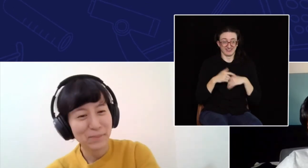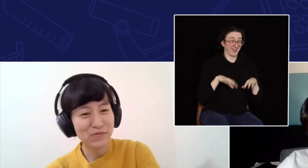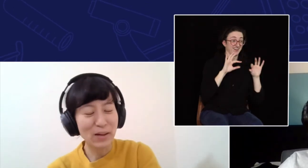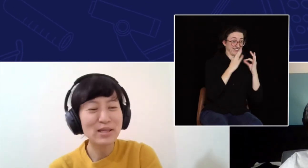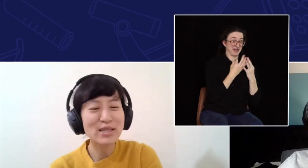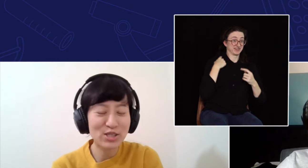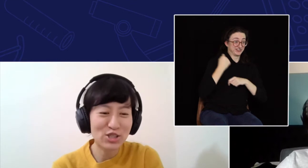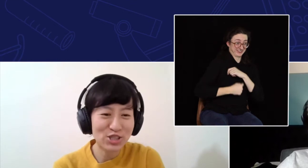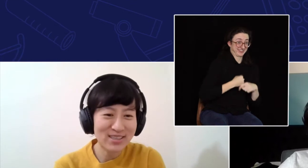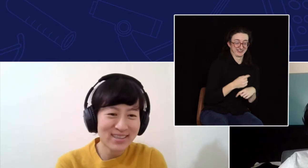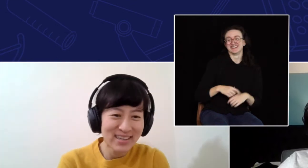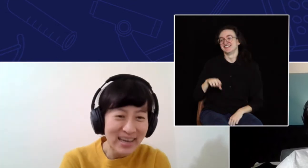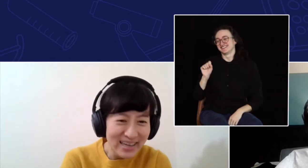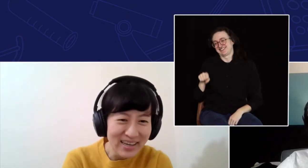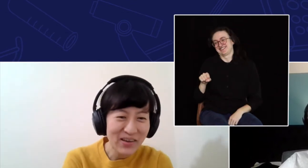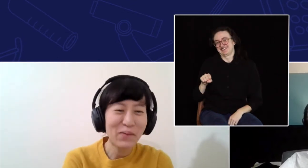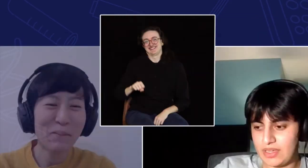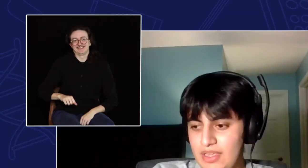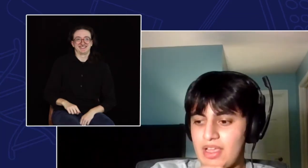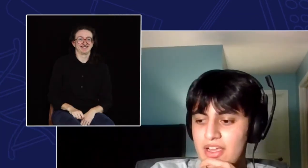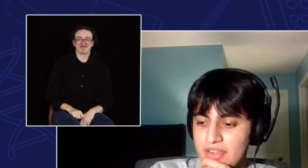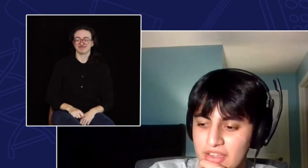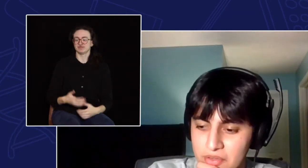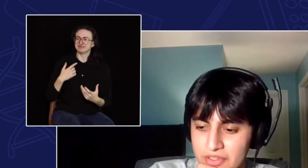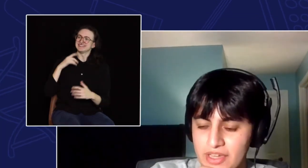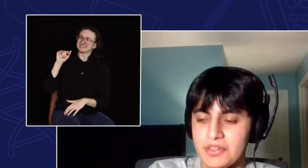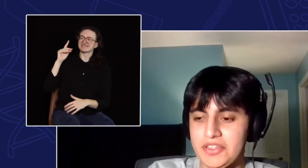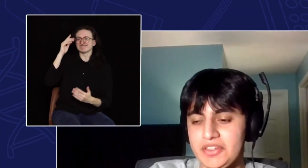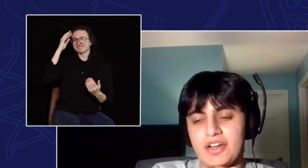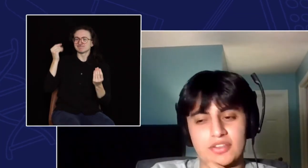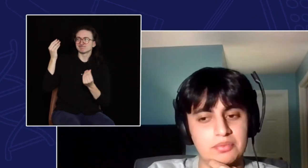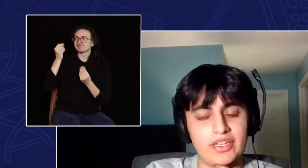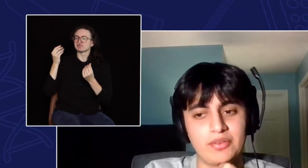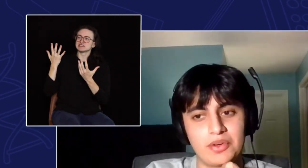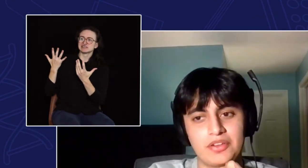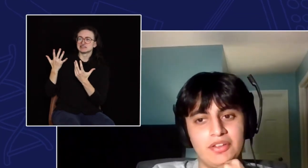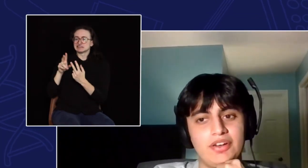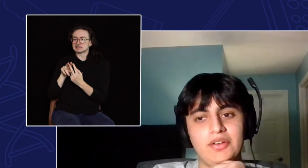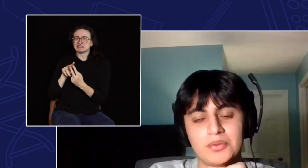[DR. CHIANG:] Family tradition? [ZAIN:] Yes. [ZAIN:] I really -- I really did contemplate whether or not I